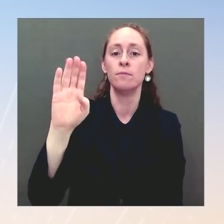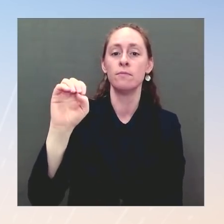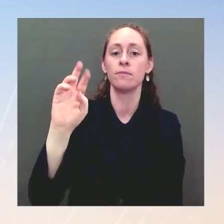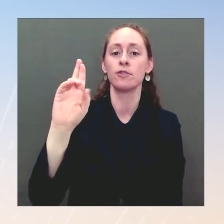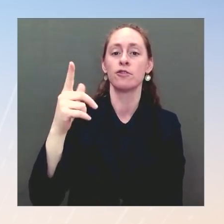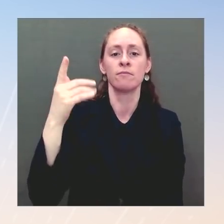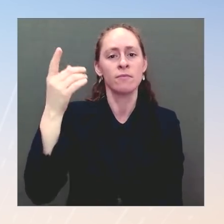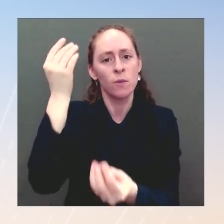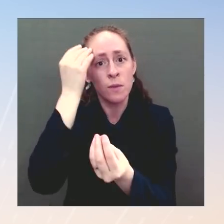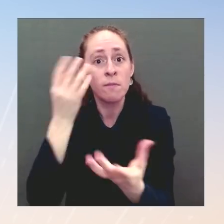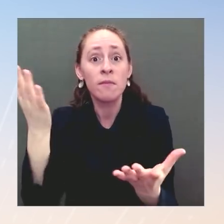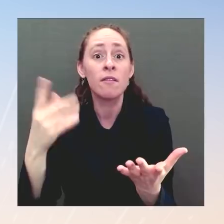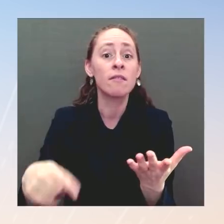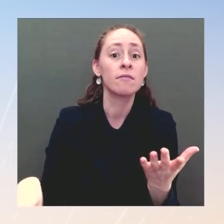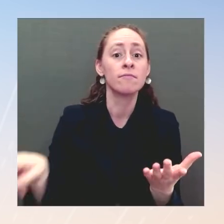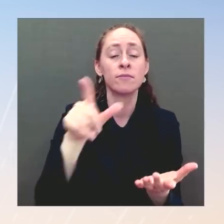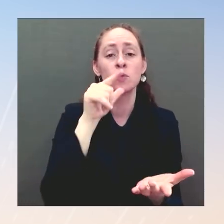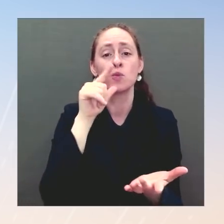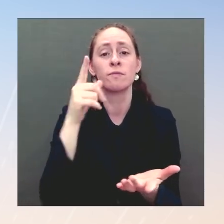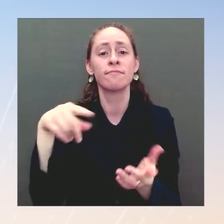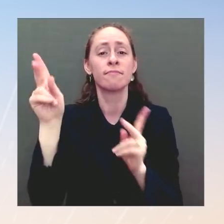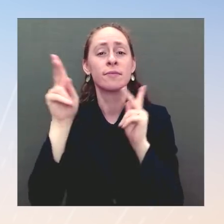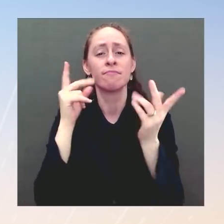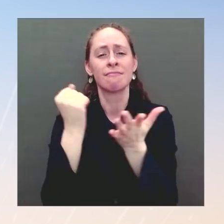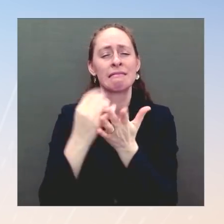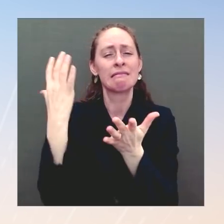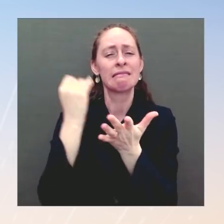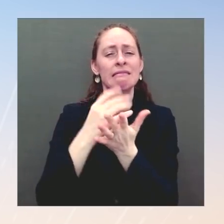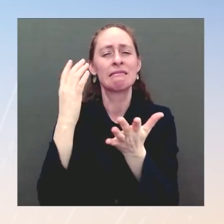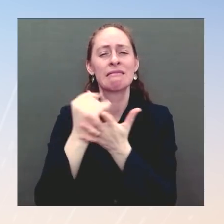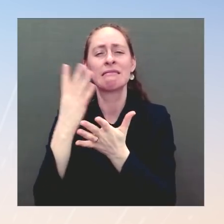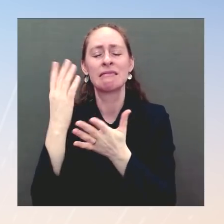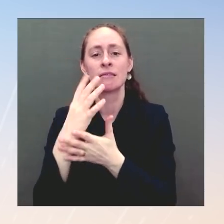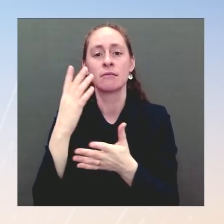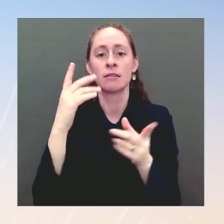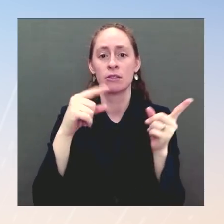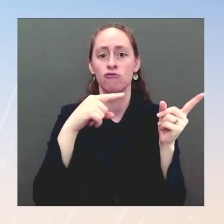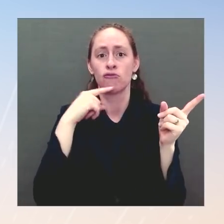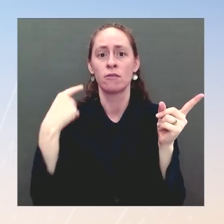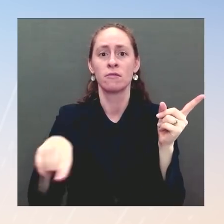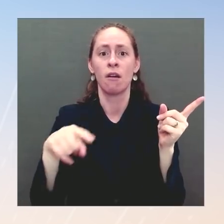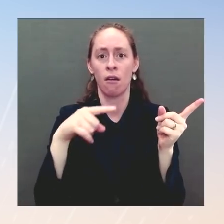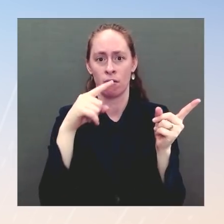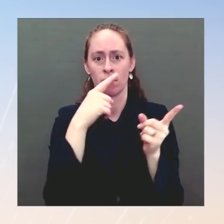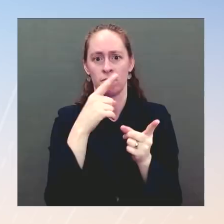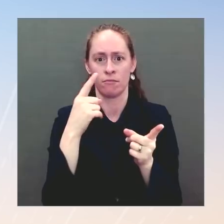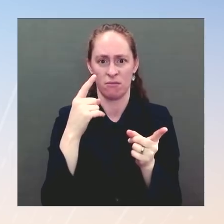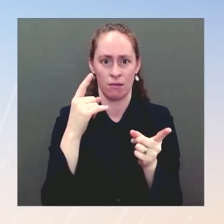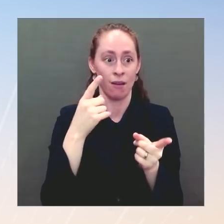with the escalating conflict in Ukraine poised to make that wealth destruction much larger." So, as I started off saying,